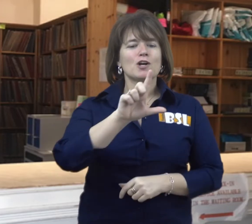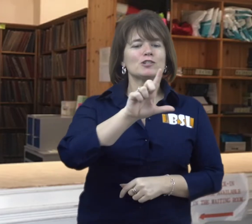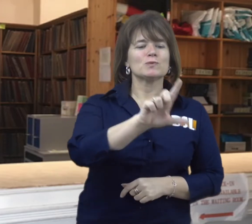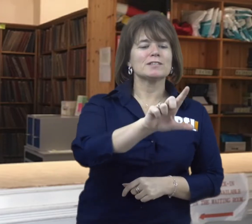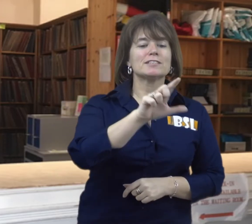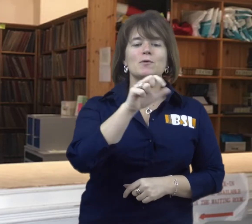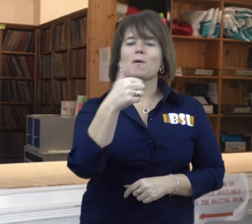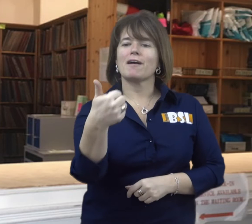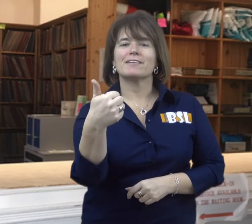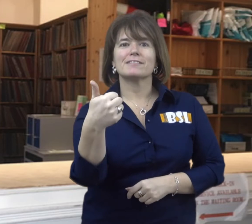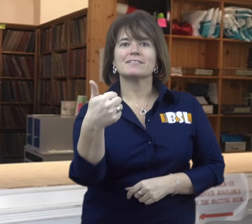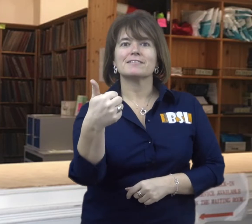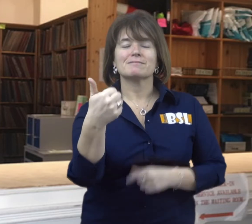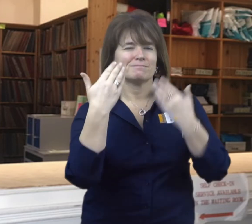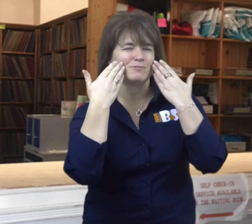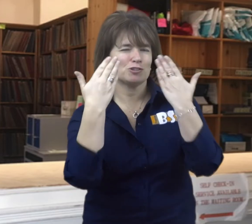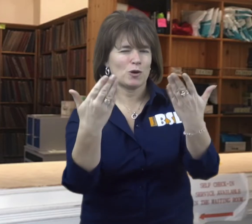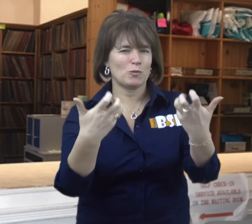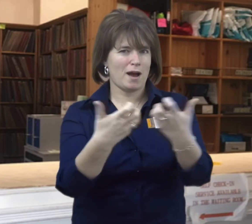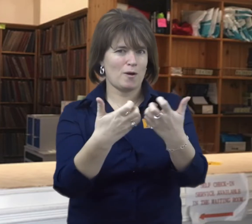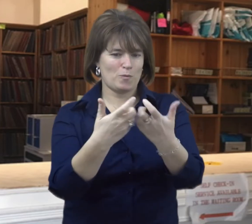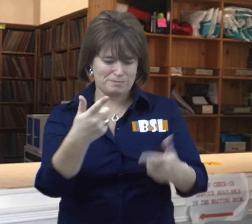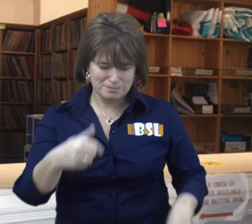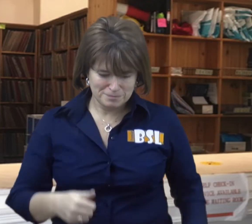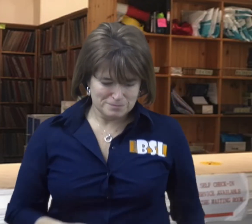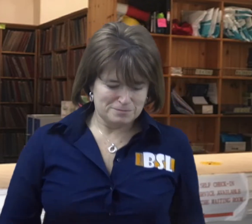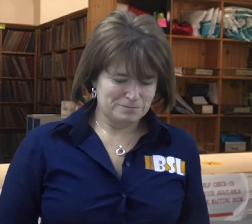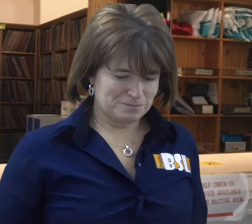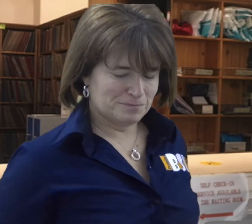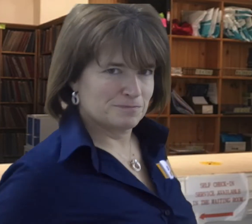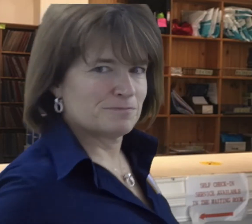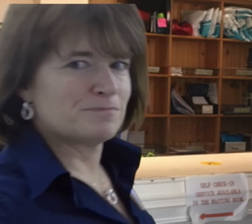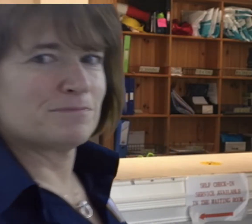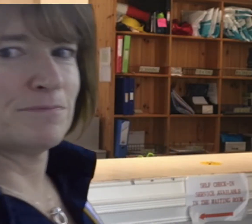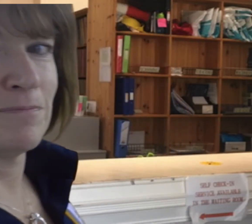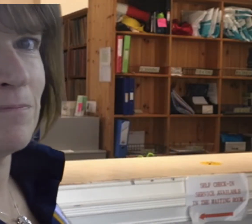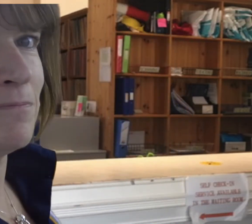It is like this - 21. I'll show you how.